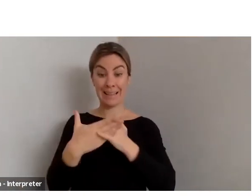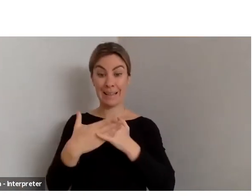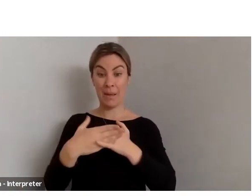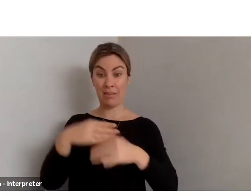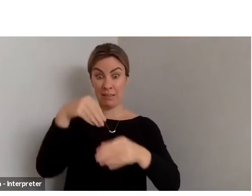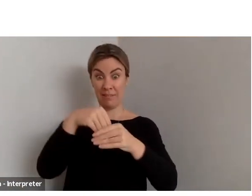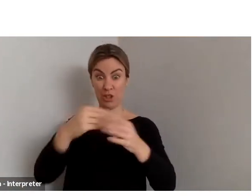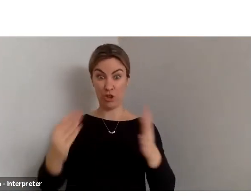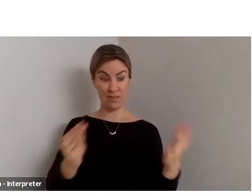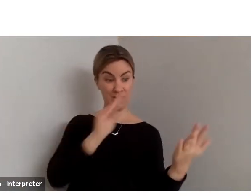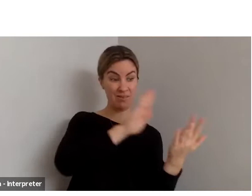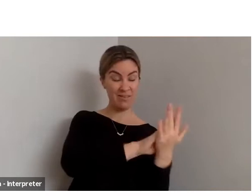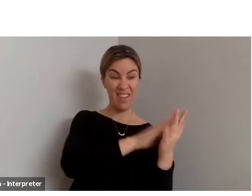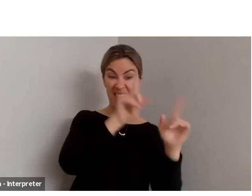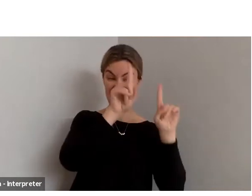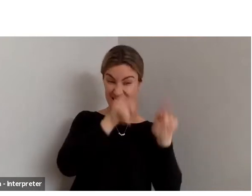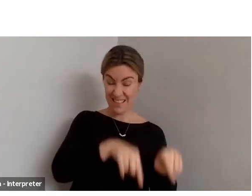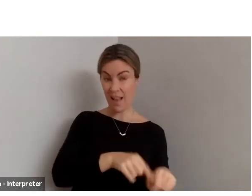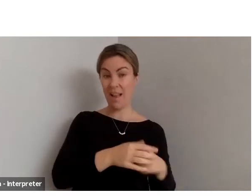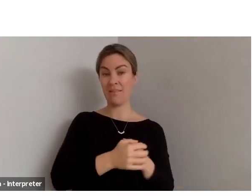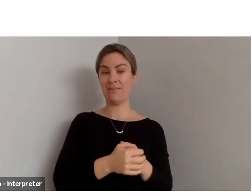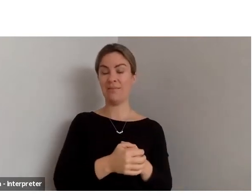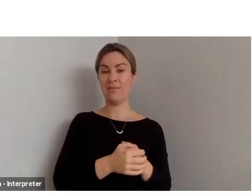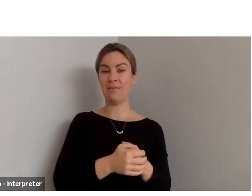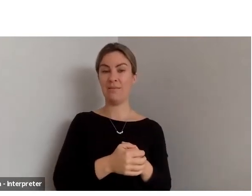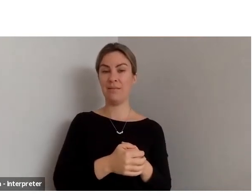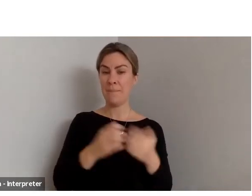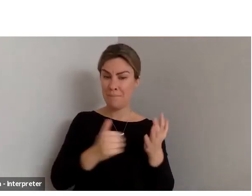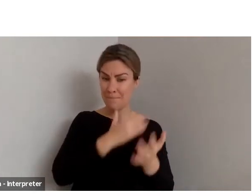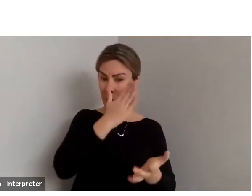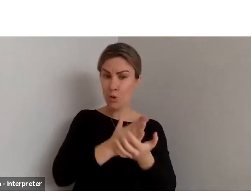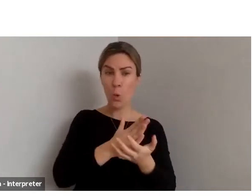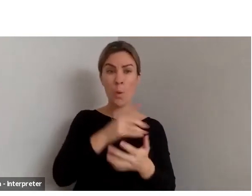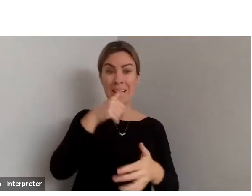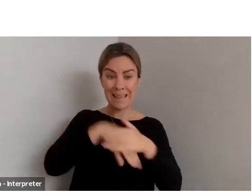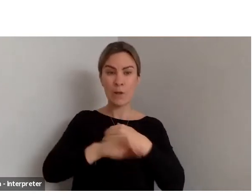workflow of social media is the easiest way to just do it.